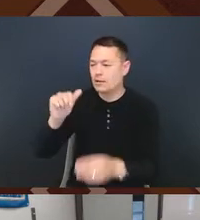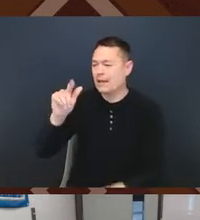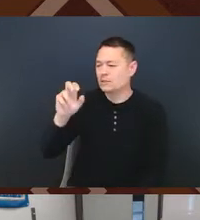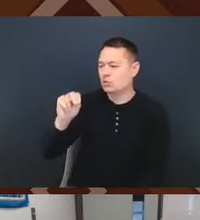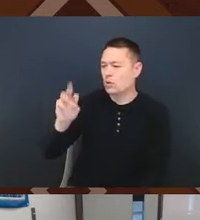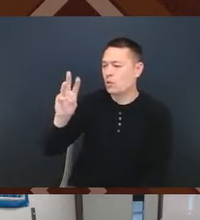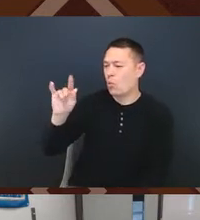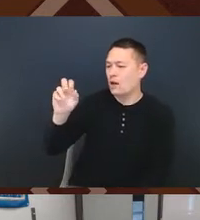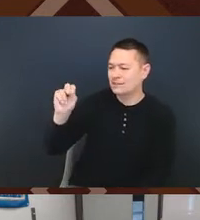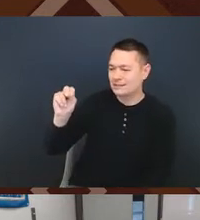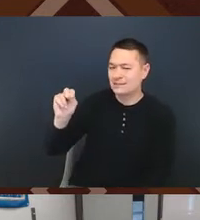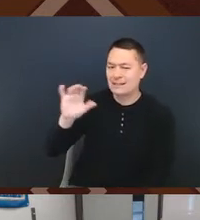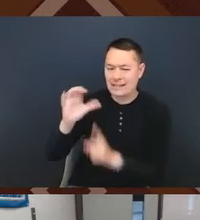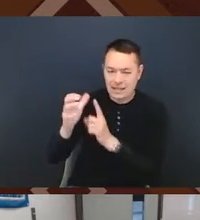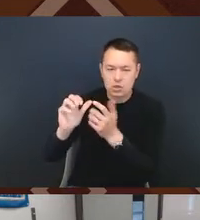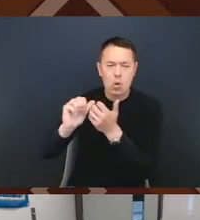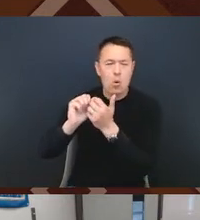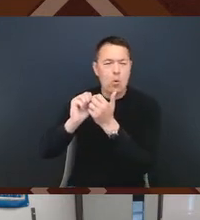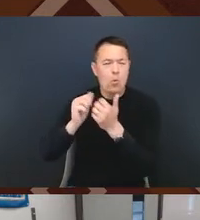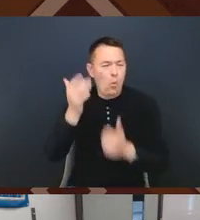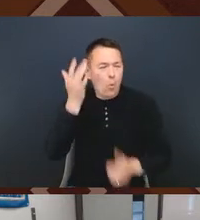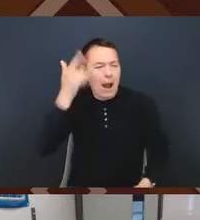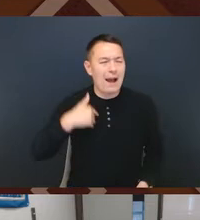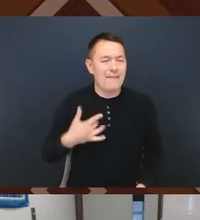Why I feel bad about the case is that